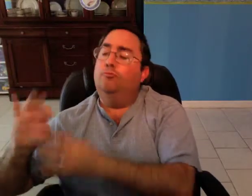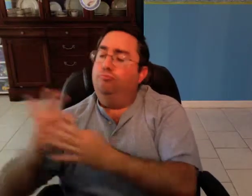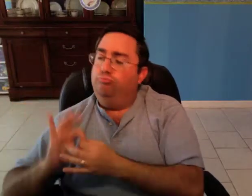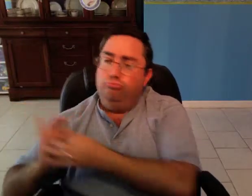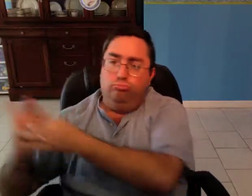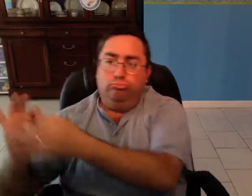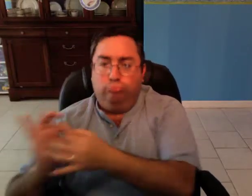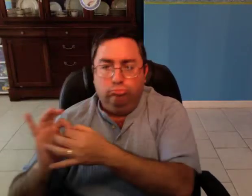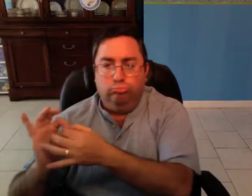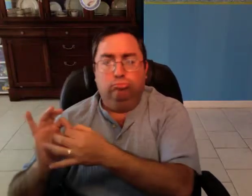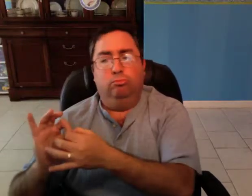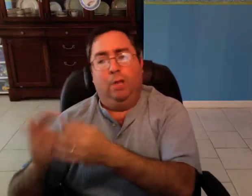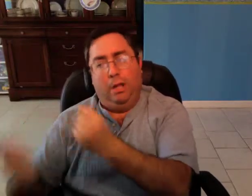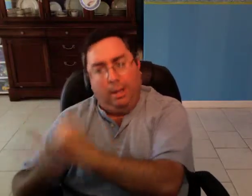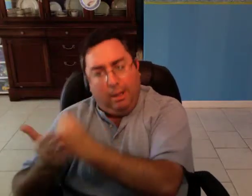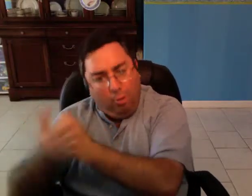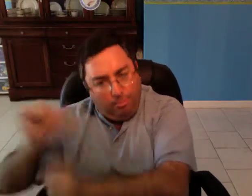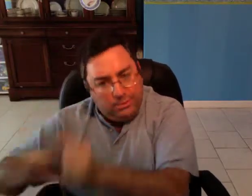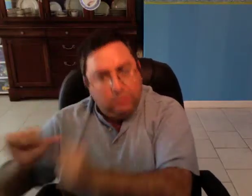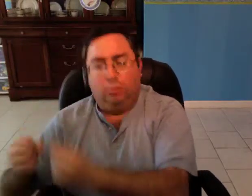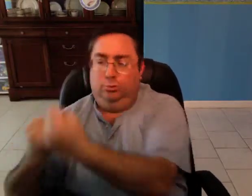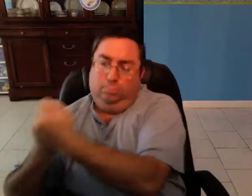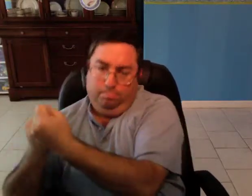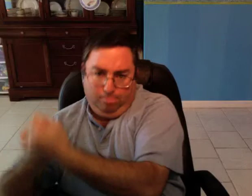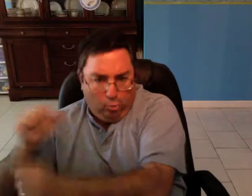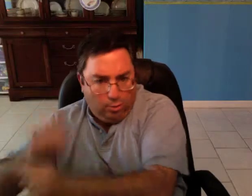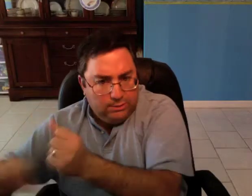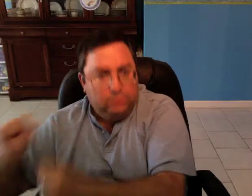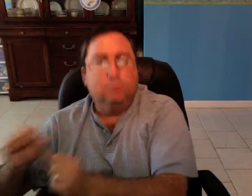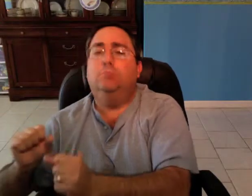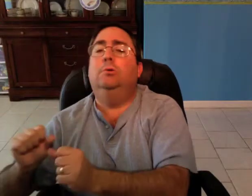in which individuals work for the common good of the group as well as themselves.